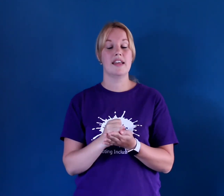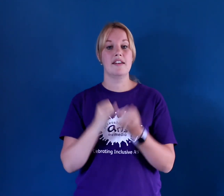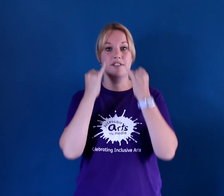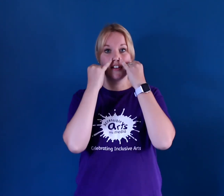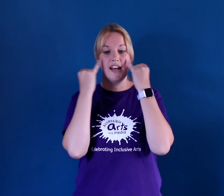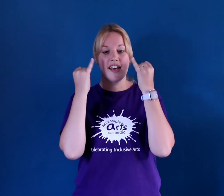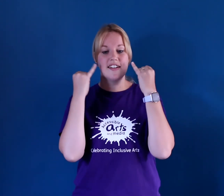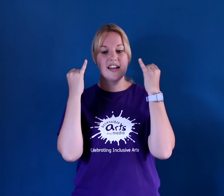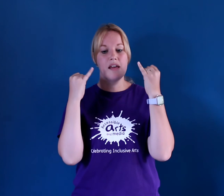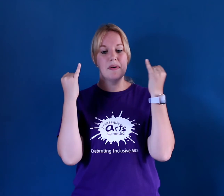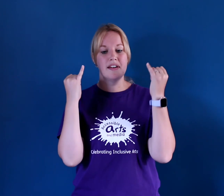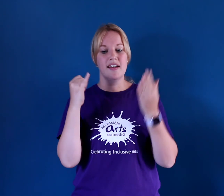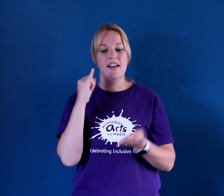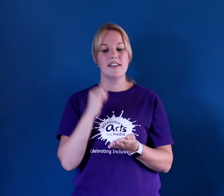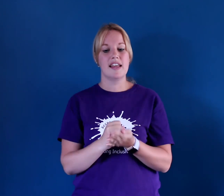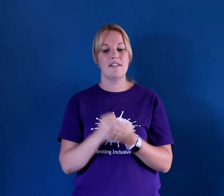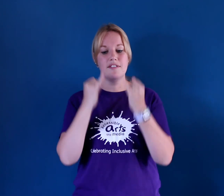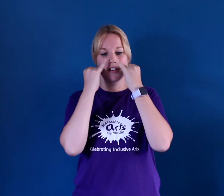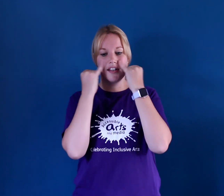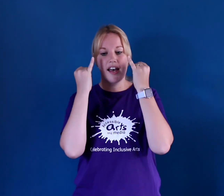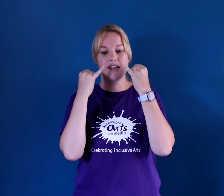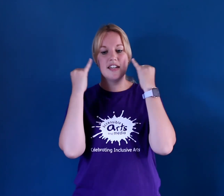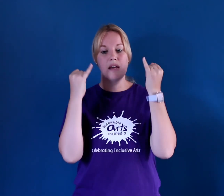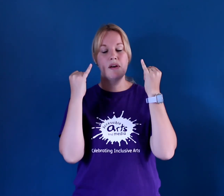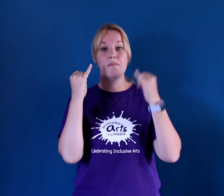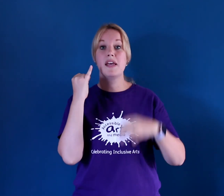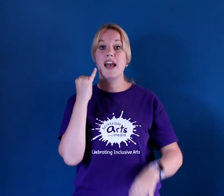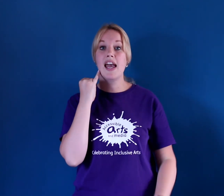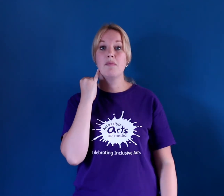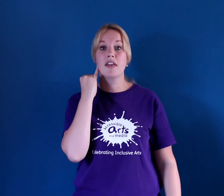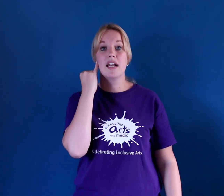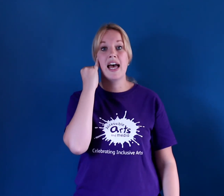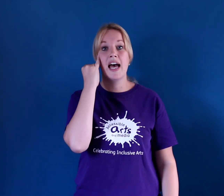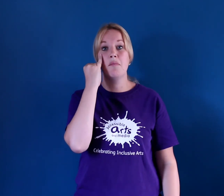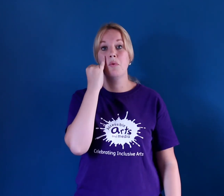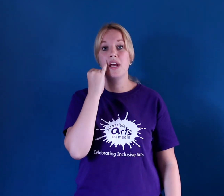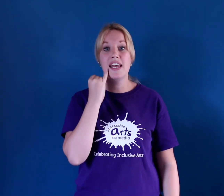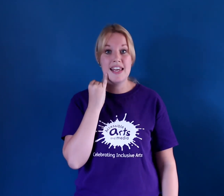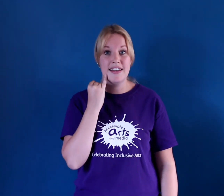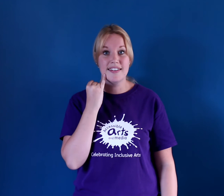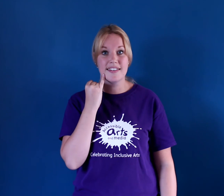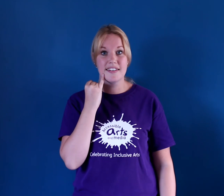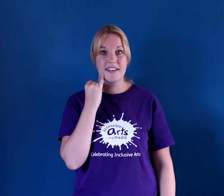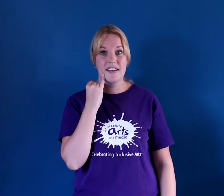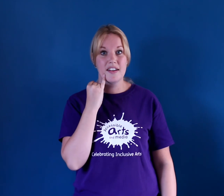Sinful tired sheep, sinful tired sheep became the lamb we eat.